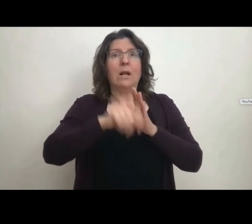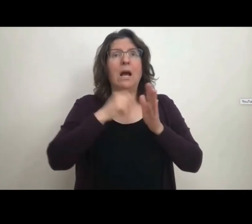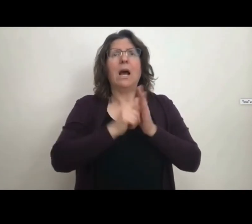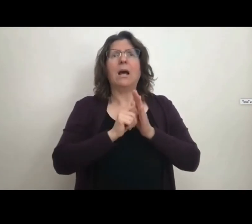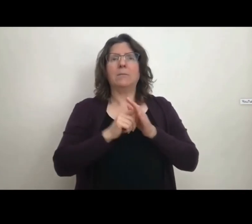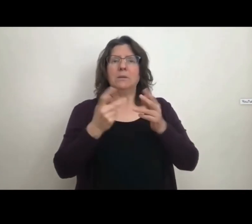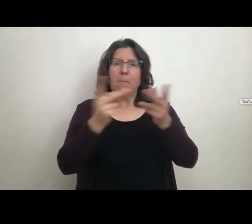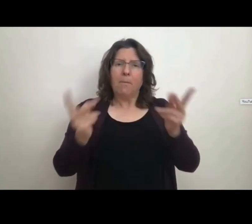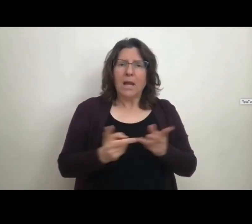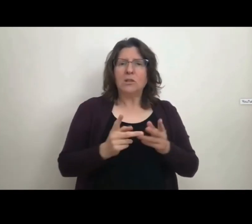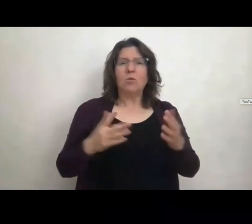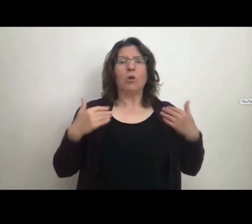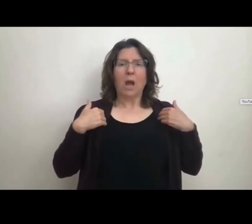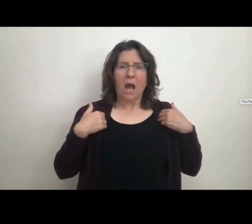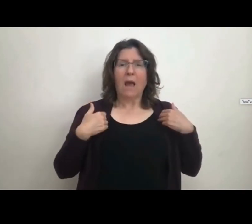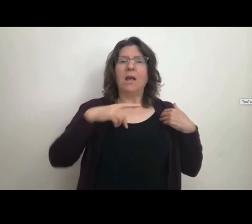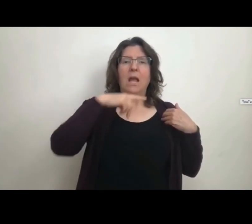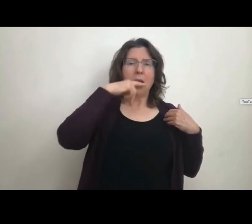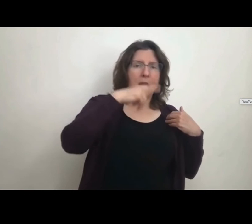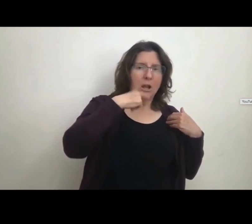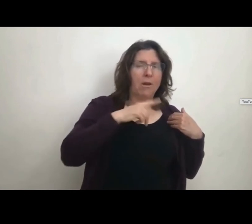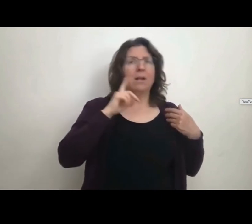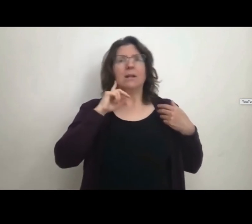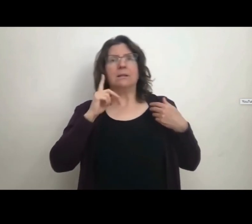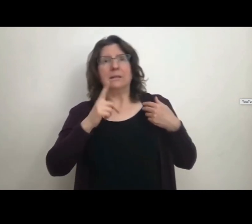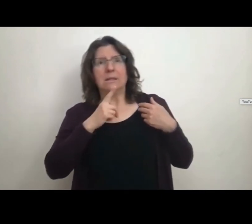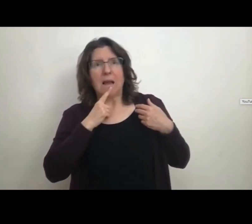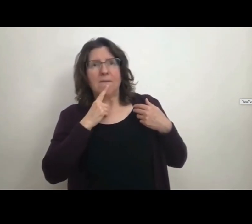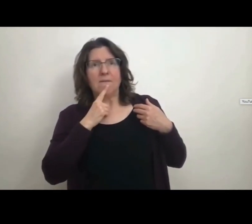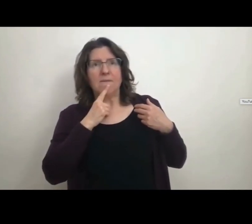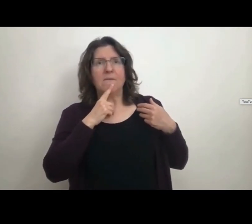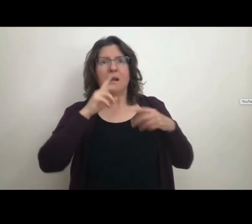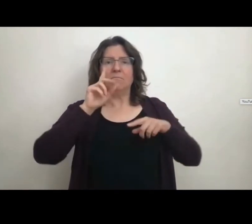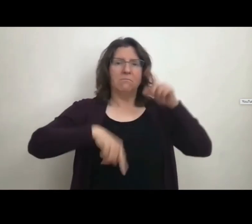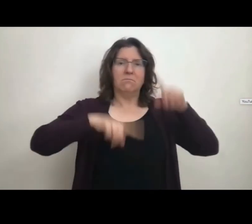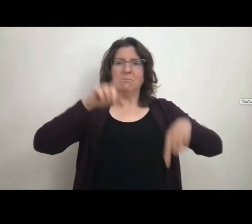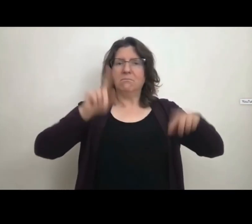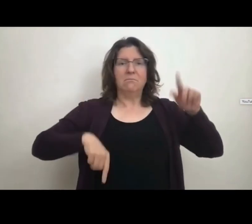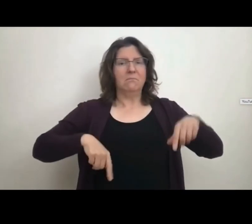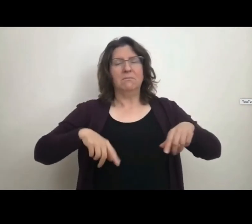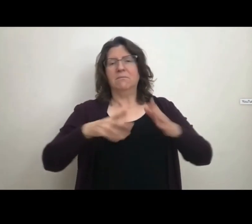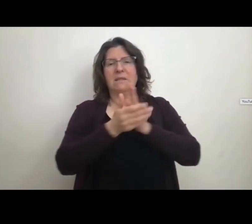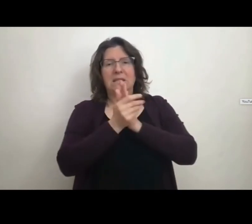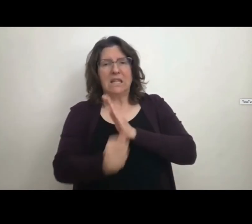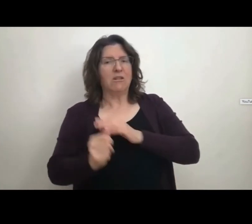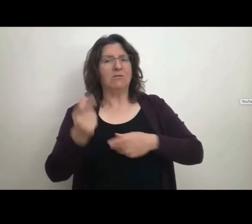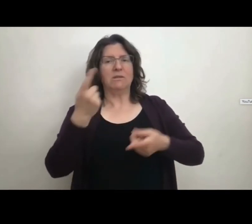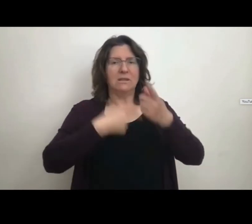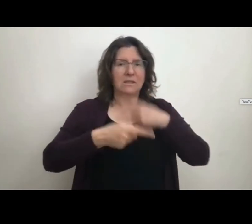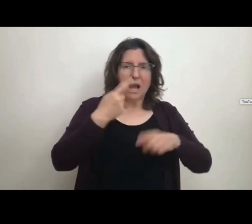"Apple Time" was an assemblage of hearing and deaf people. Some who knew sign language, some who didn't.